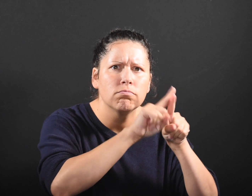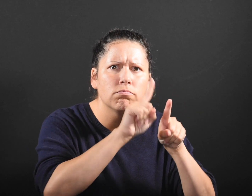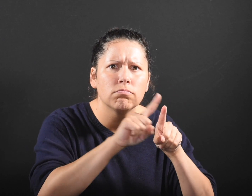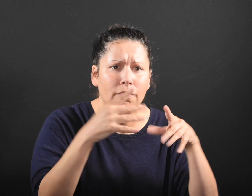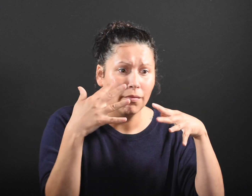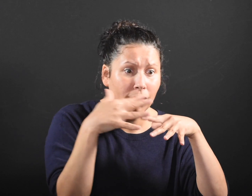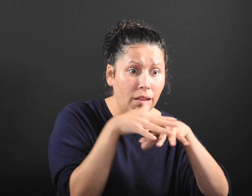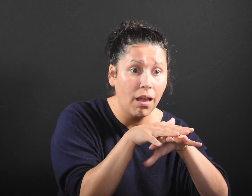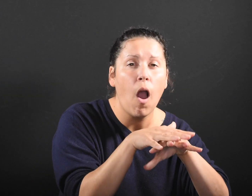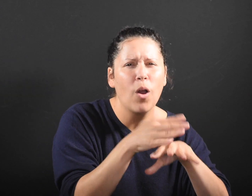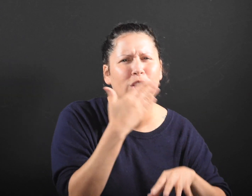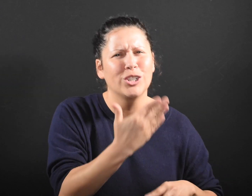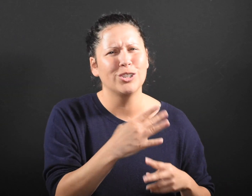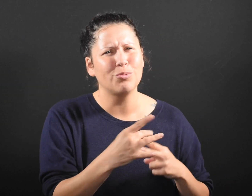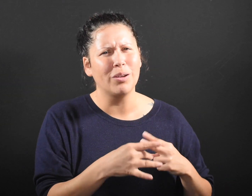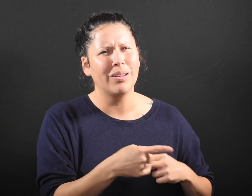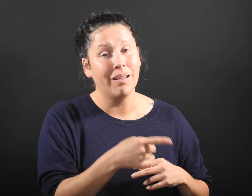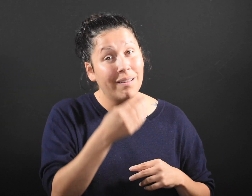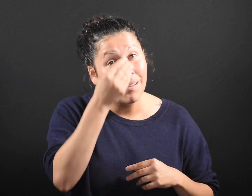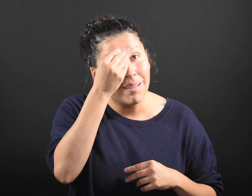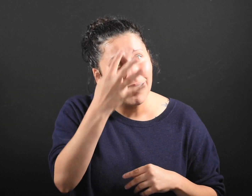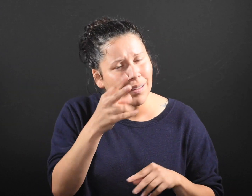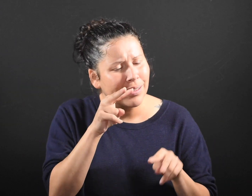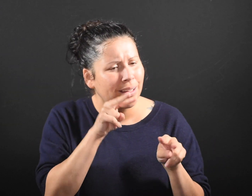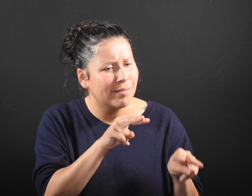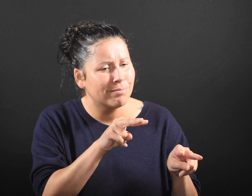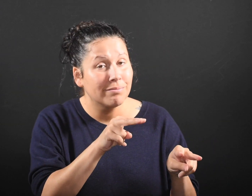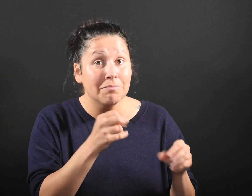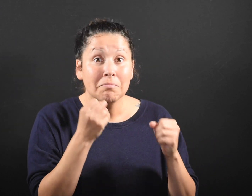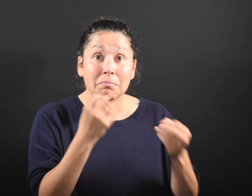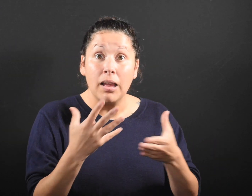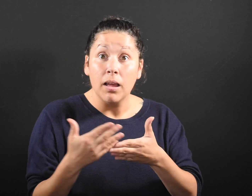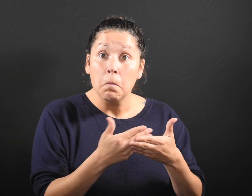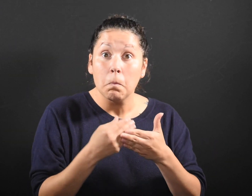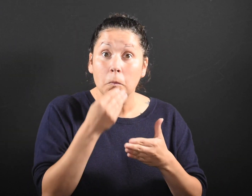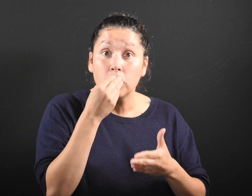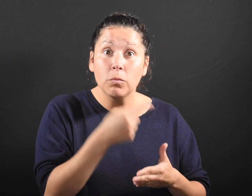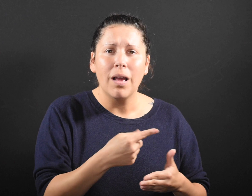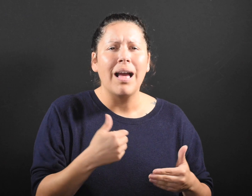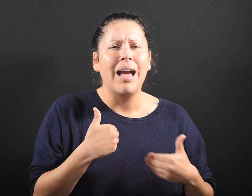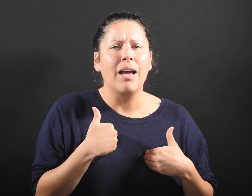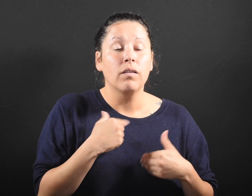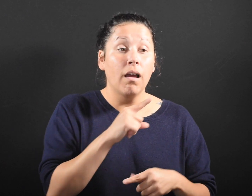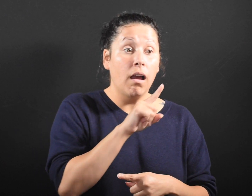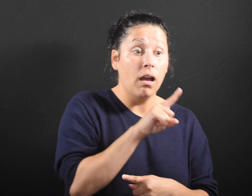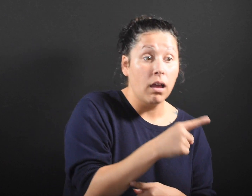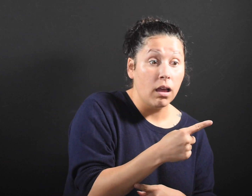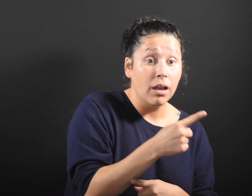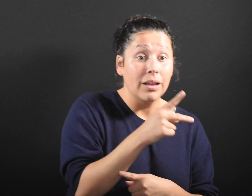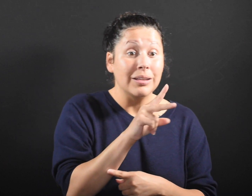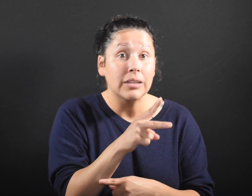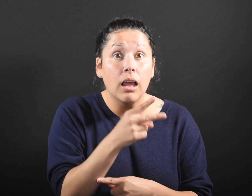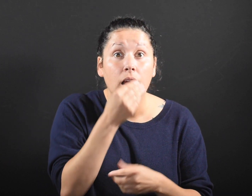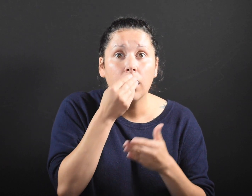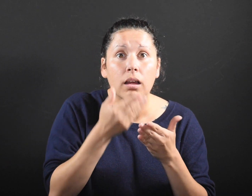food blends may be a good option. Be aware that many have the same first or second ingredient,